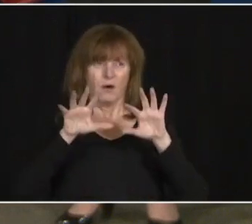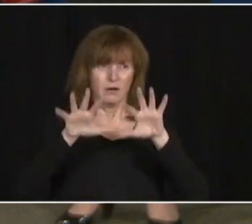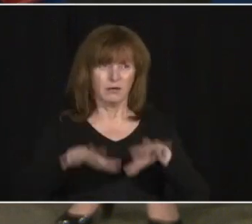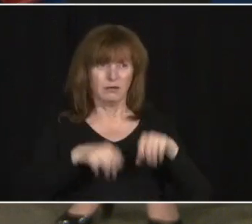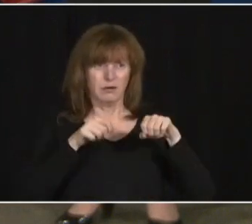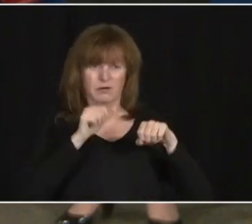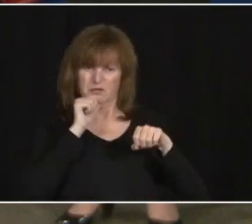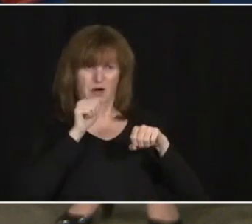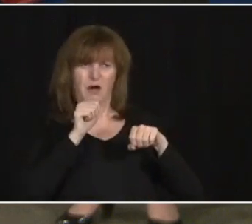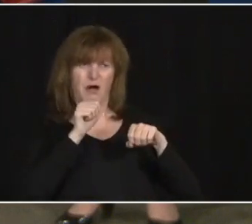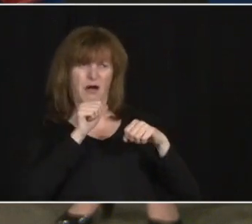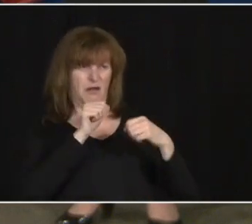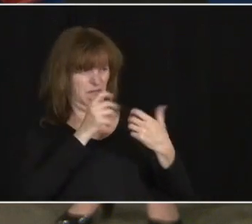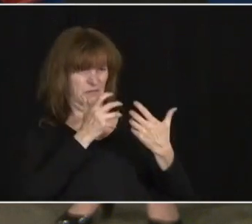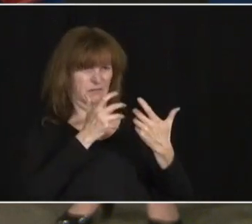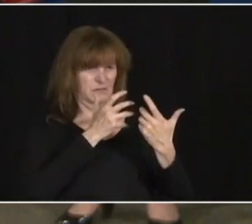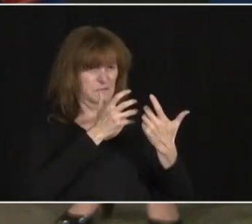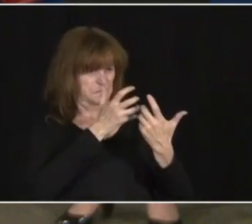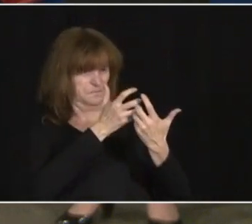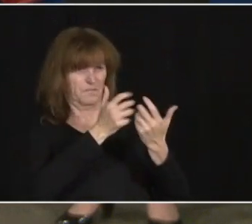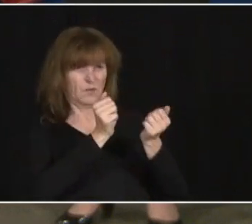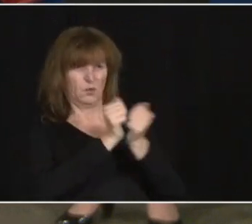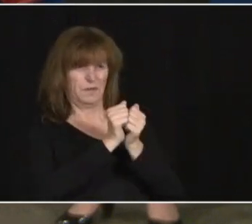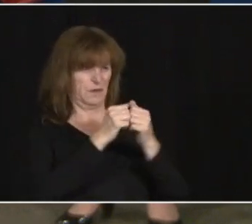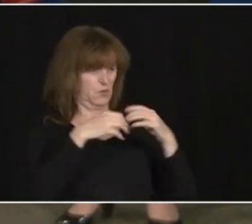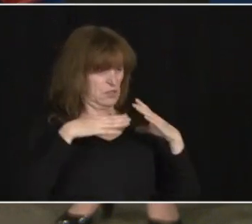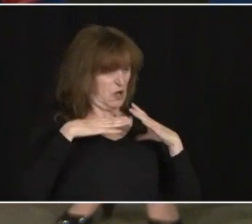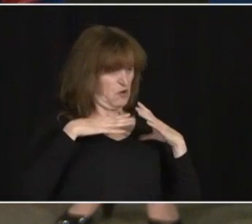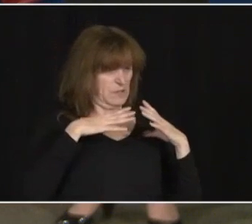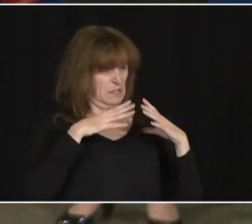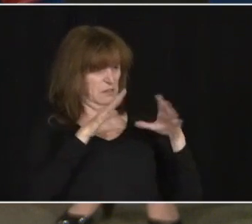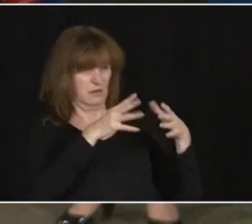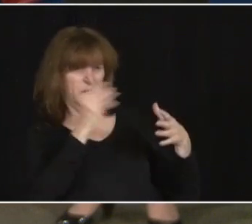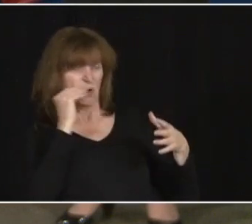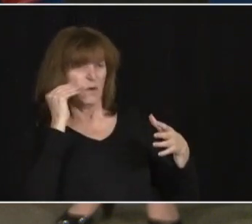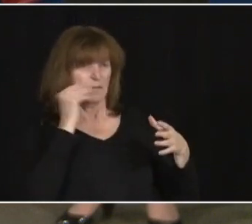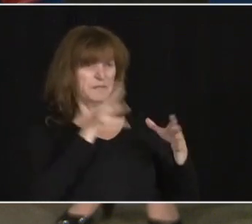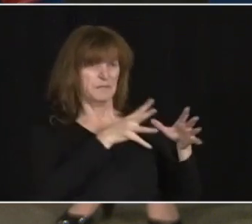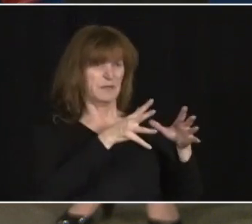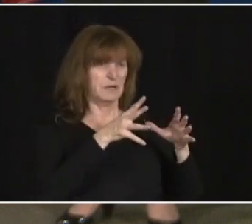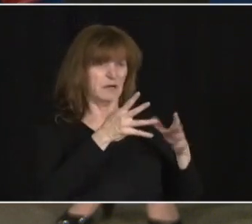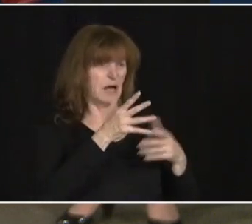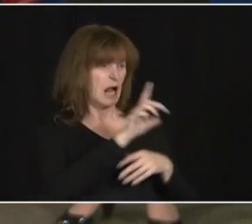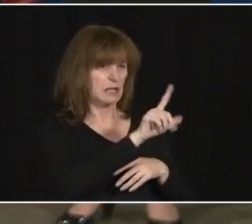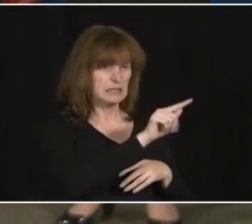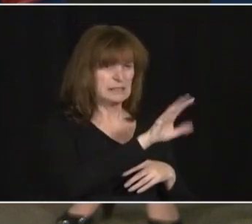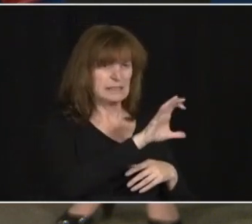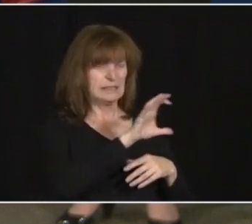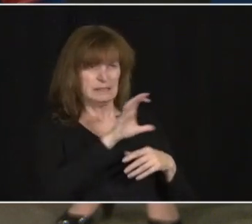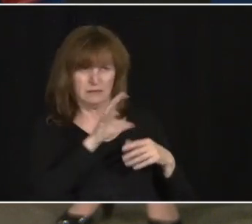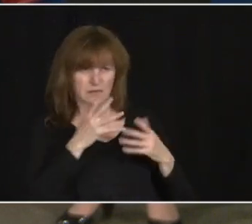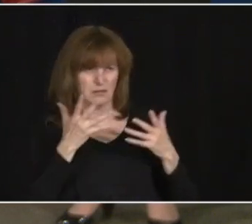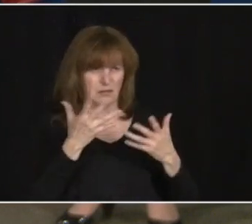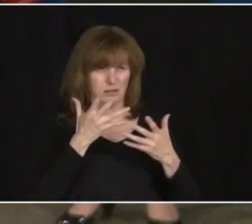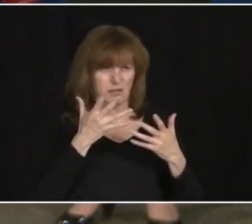we are seeing the medical community jump. In are you going to reconsider allowing temporary workers into